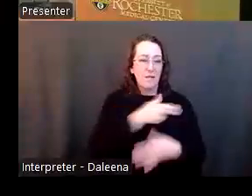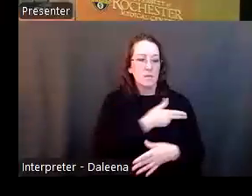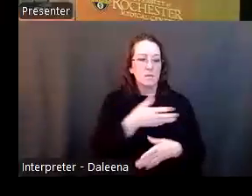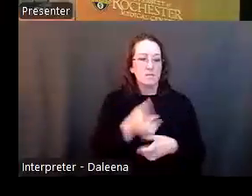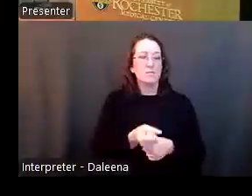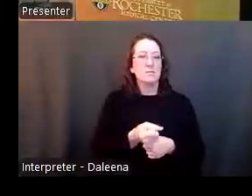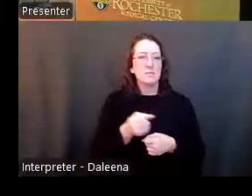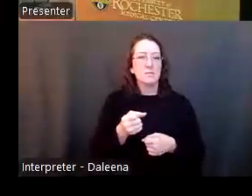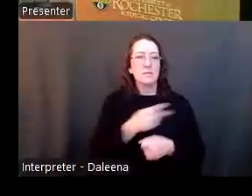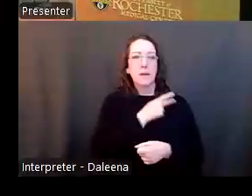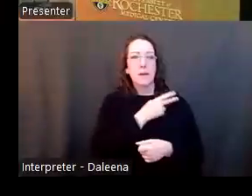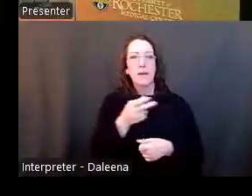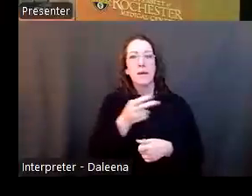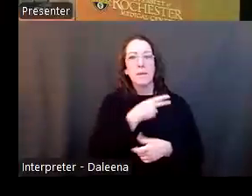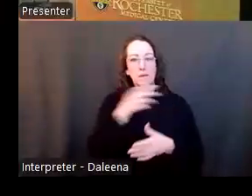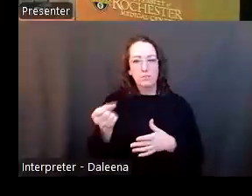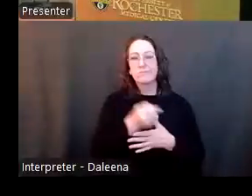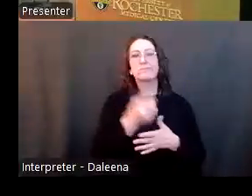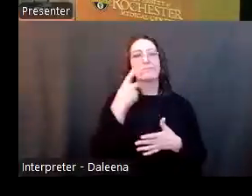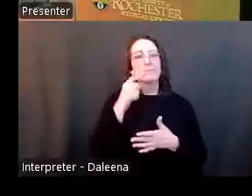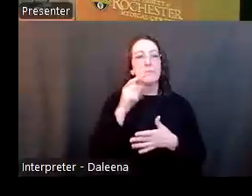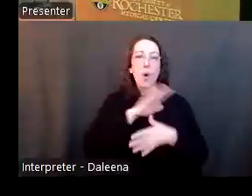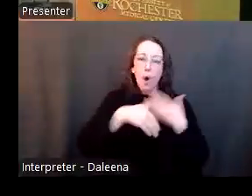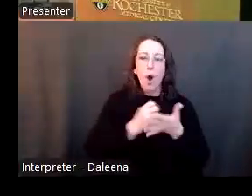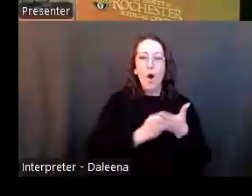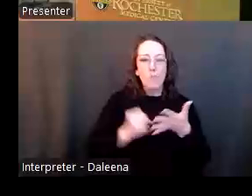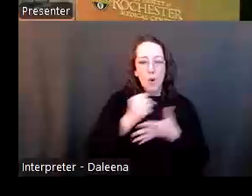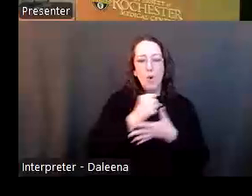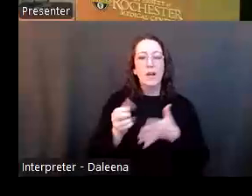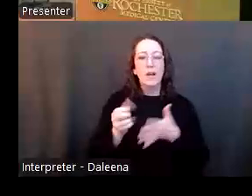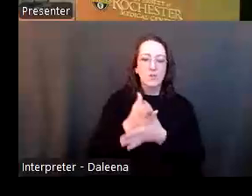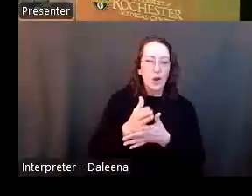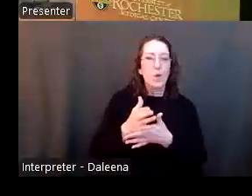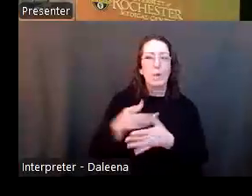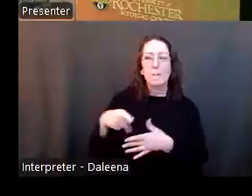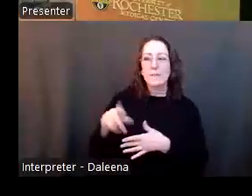and here we have it pulled in so every priority is shared with the PCP or anyone else who's going to